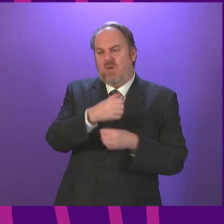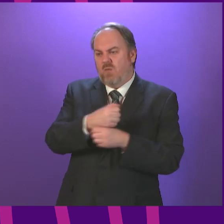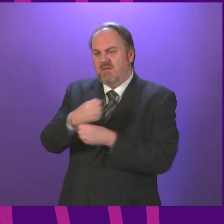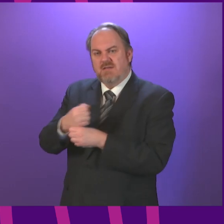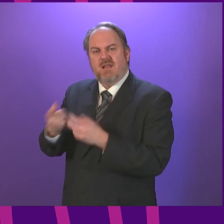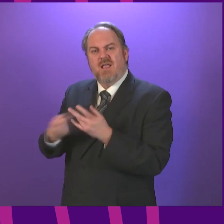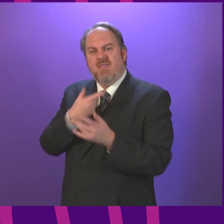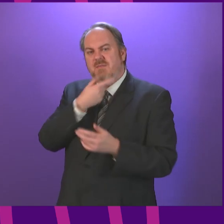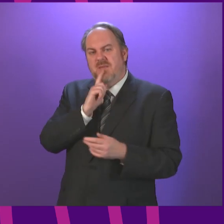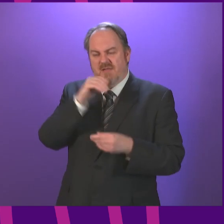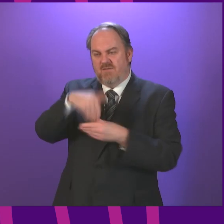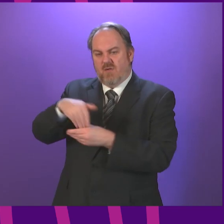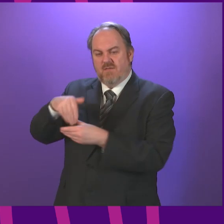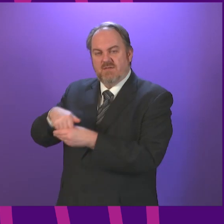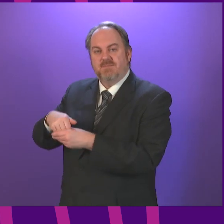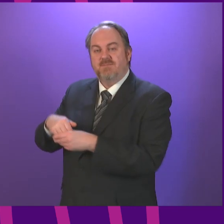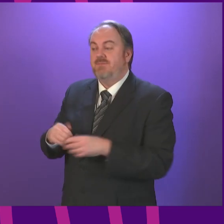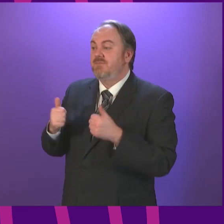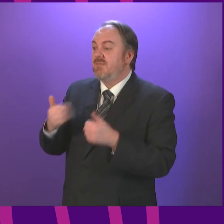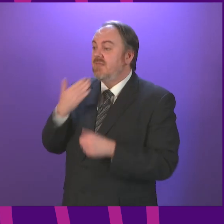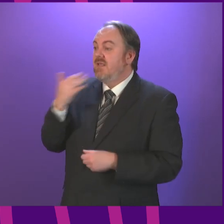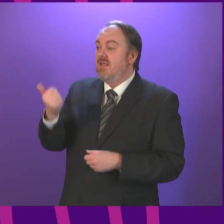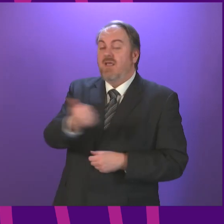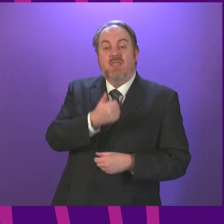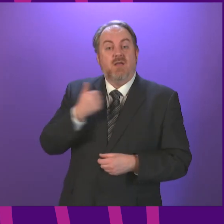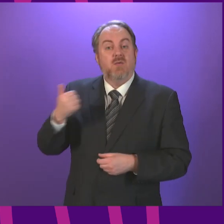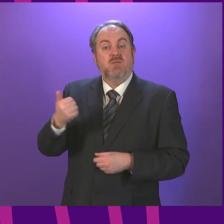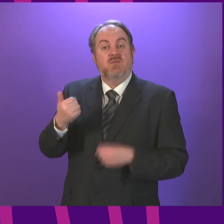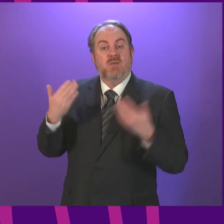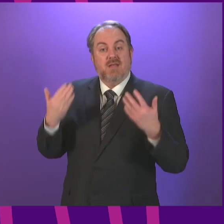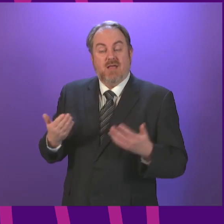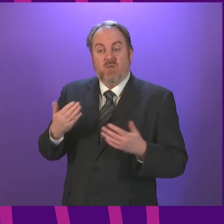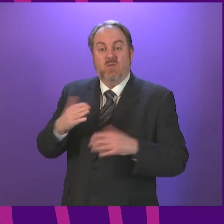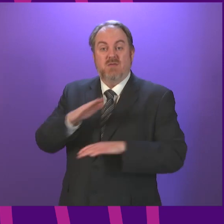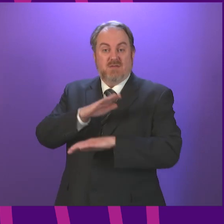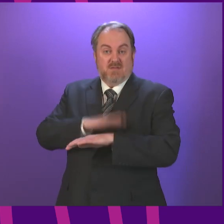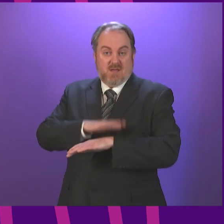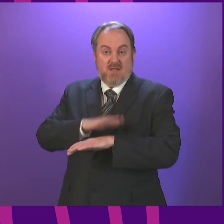The Presiding Officer: I apologise to those members I could not call, but we must move on to the next item of business.